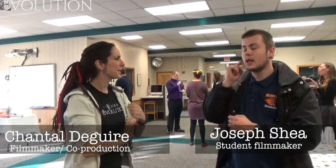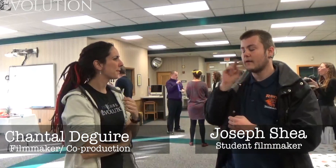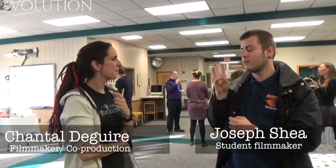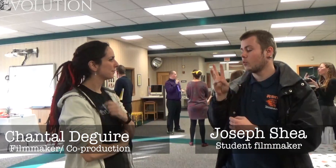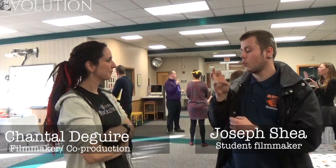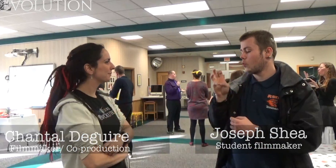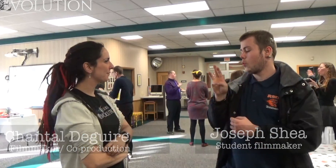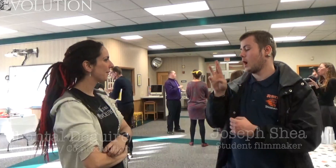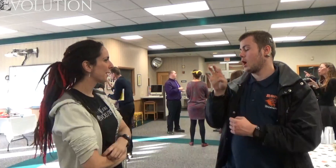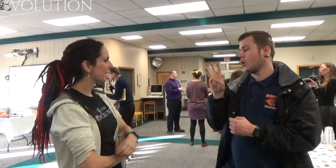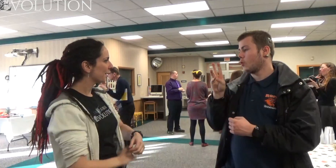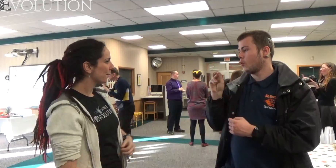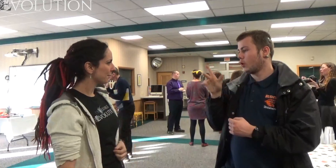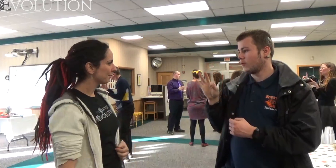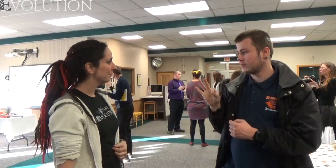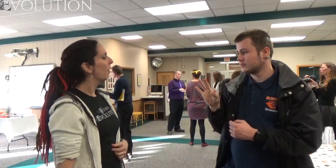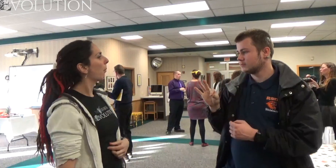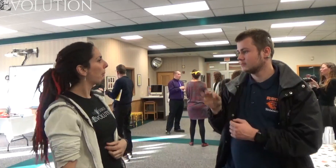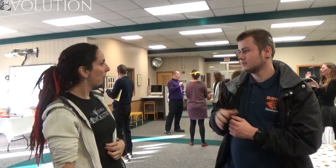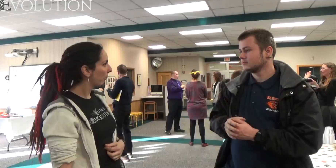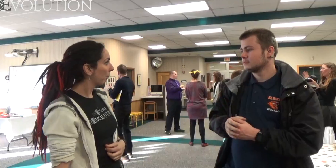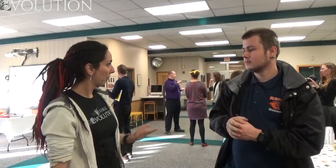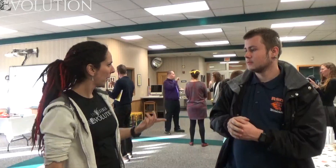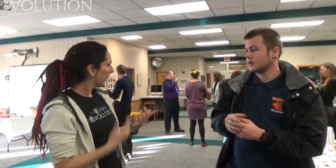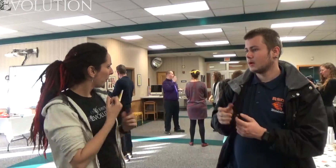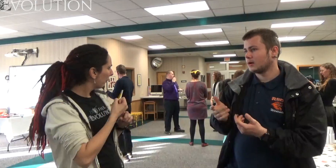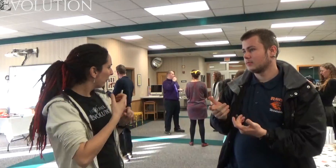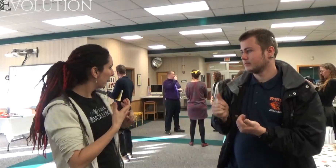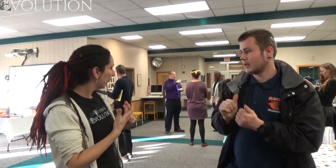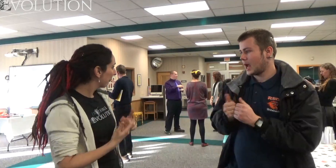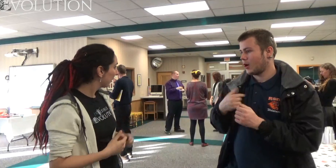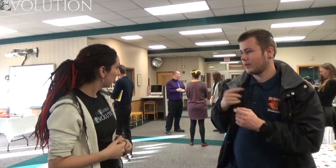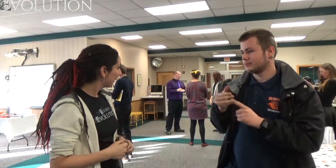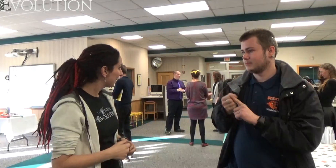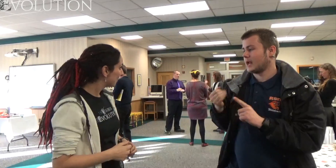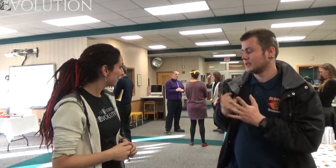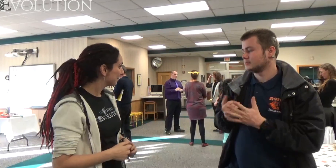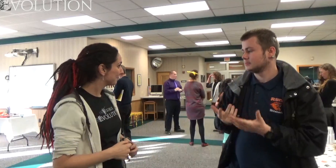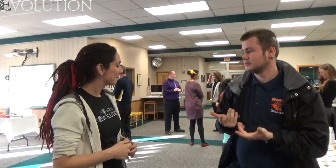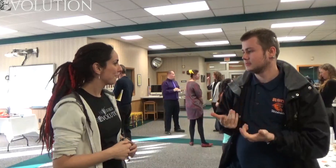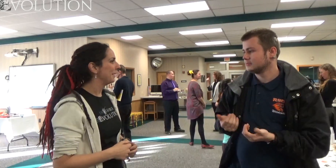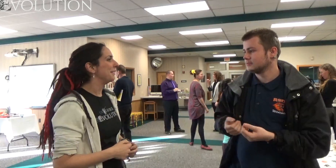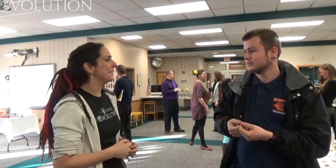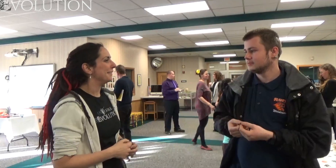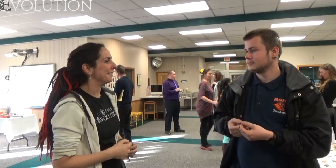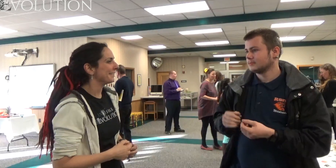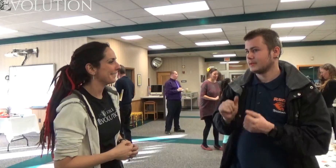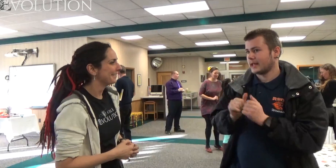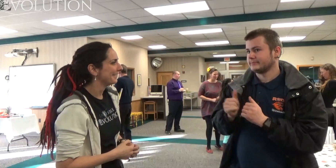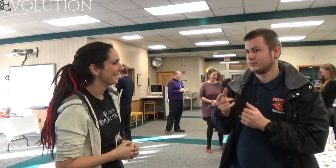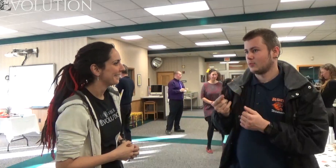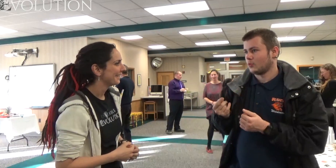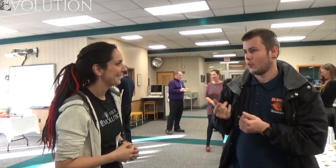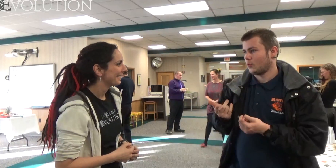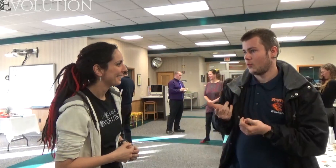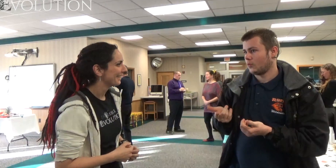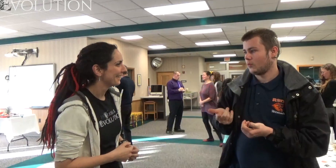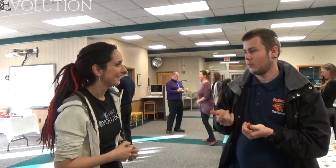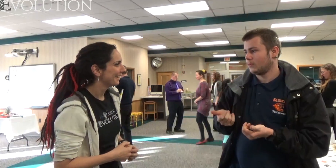It's about a Deaf werewolf. Oh really? Tell me more about that. Ok, I'll tell you more about it. Though I'm not sure how.